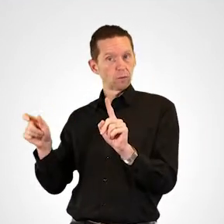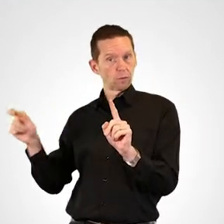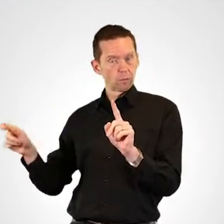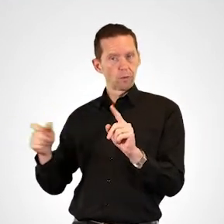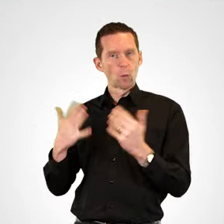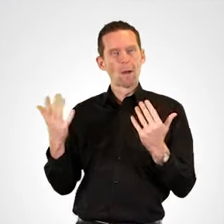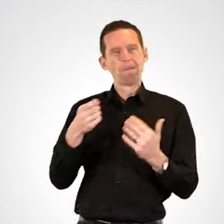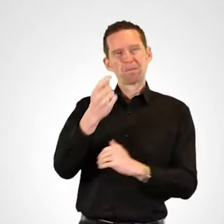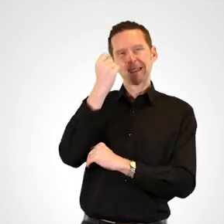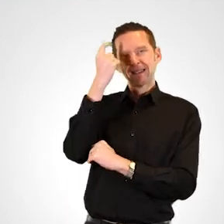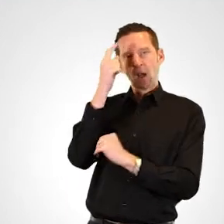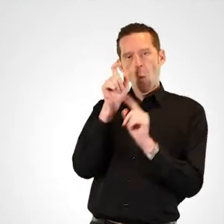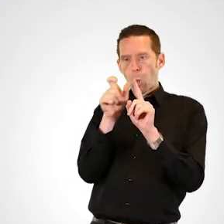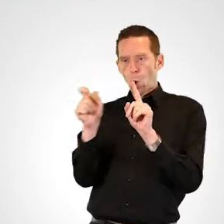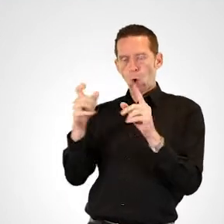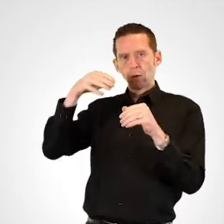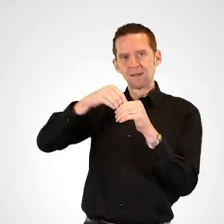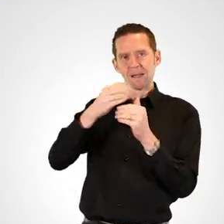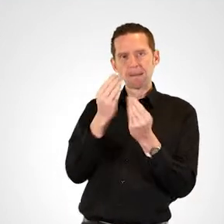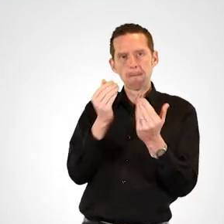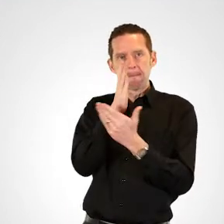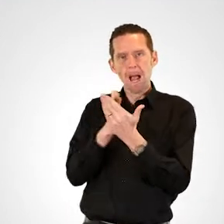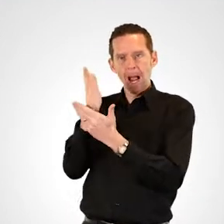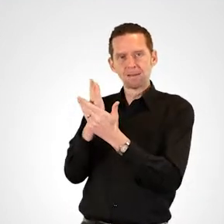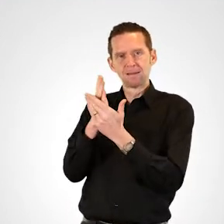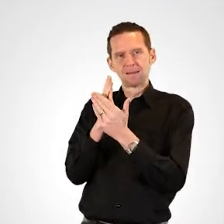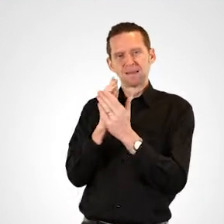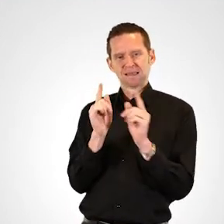So understanding that words are made of parts smaller than a syllable.